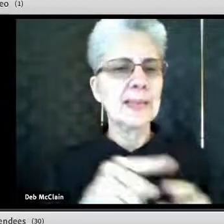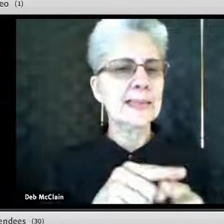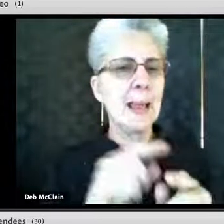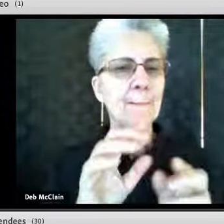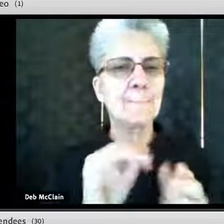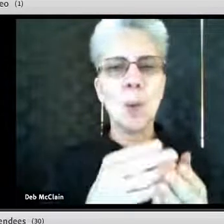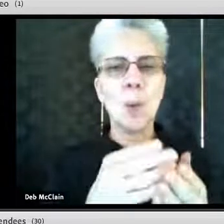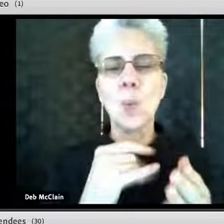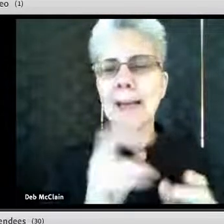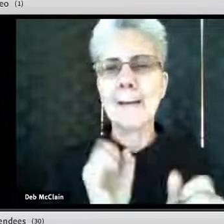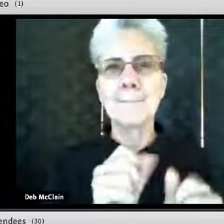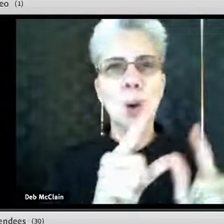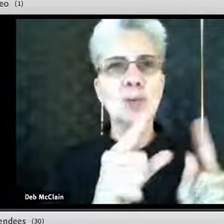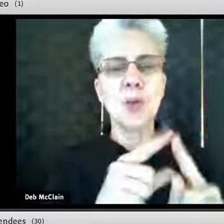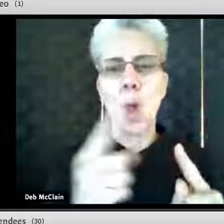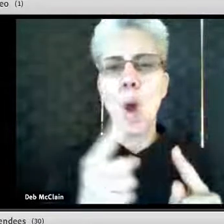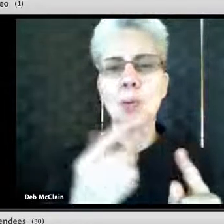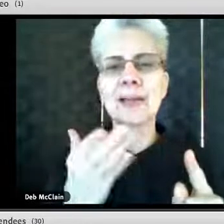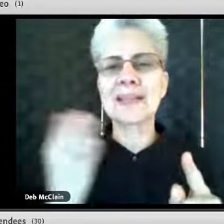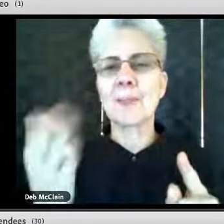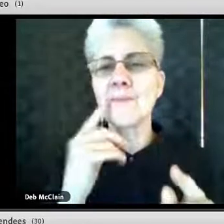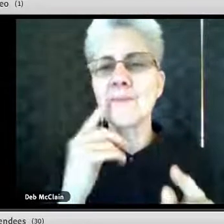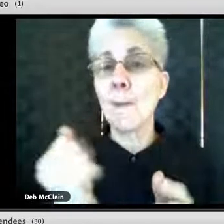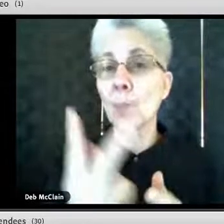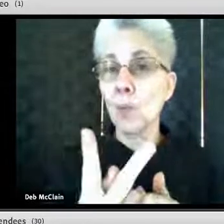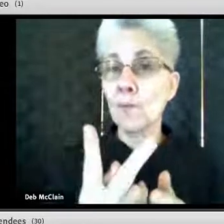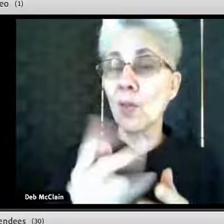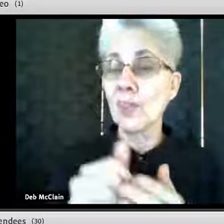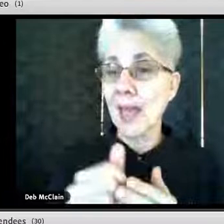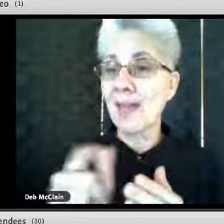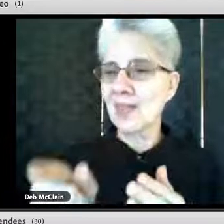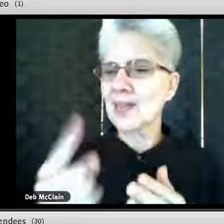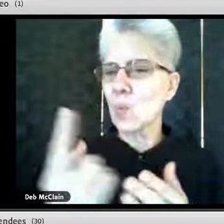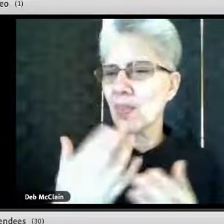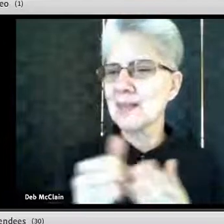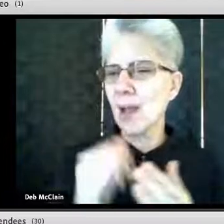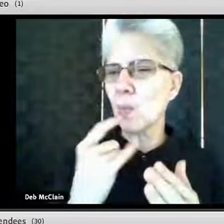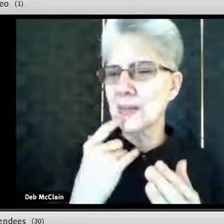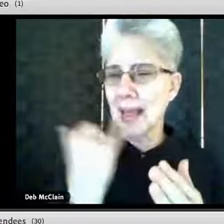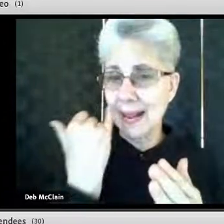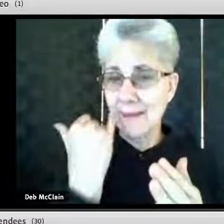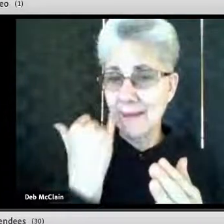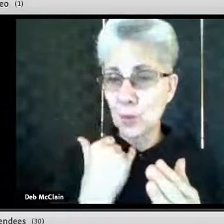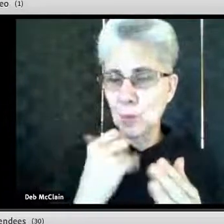We can't post to it. Only submit for approval. And that's one of the things I would say is if you stand back